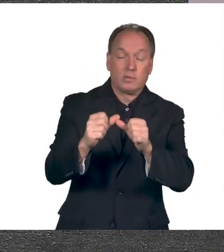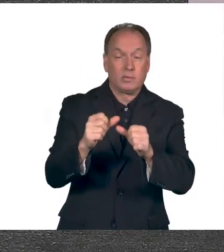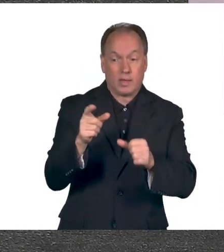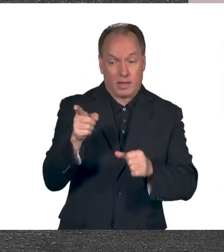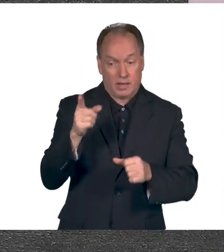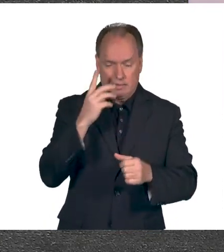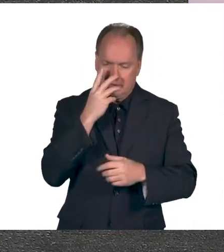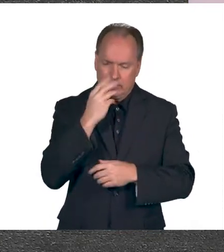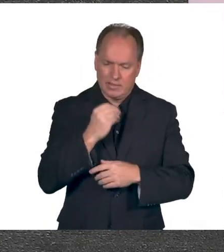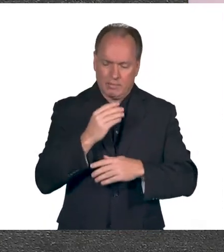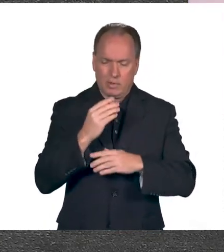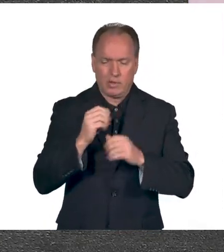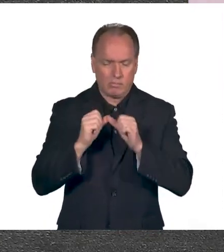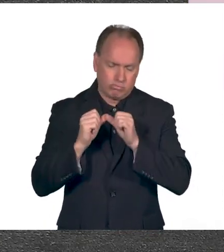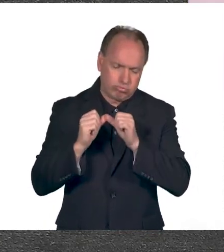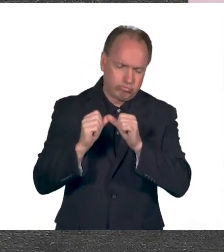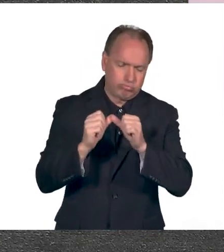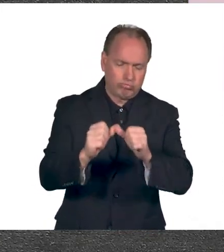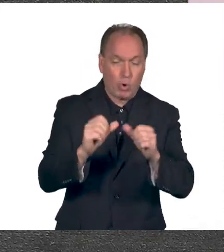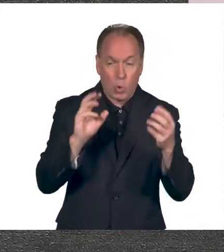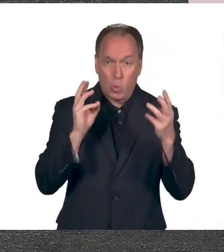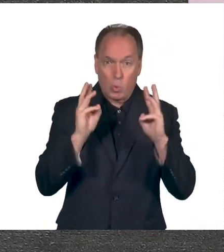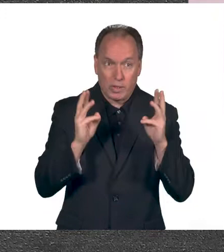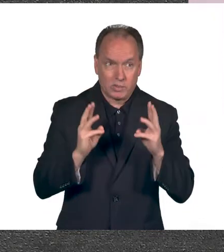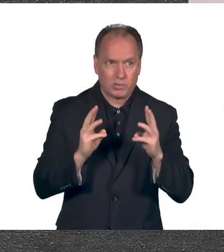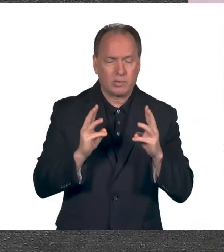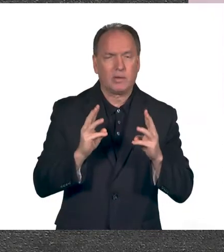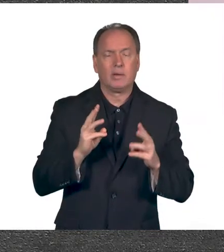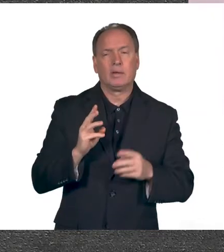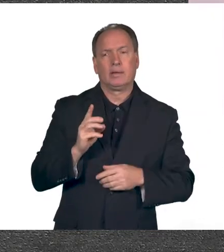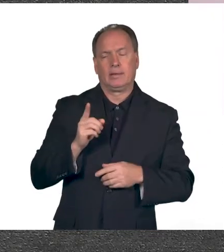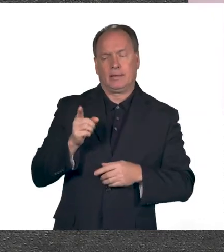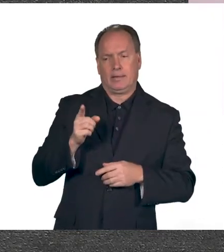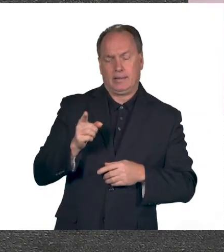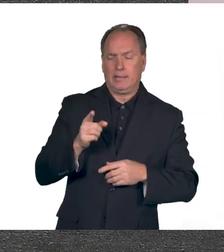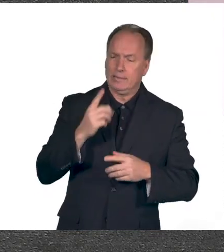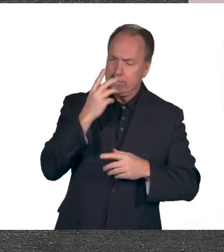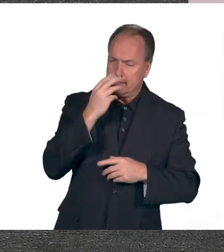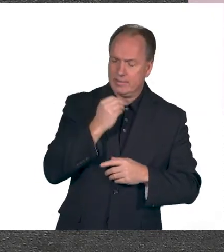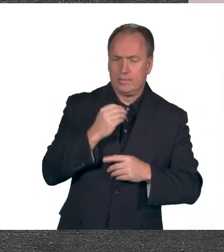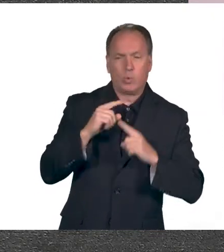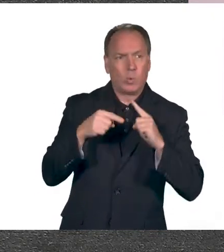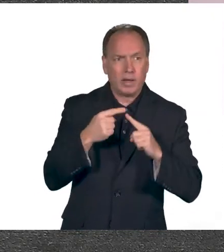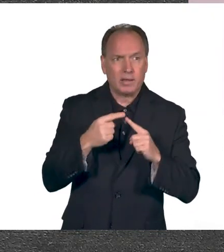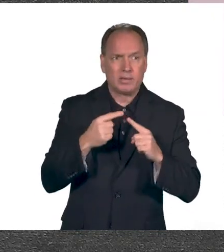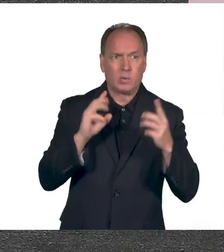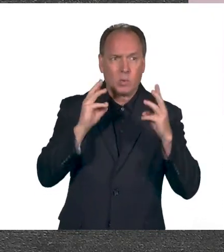he goes into his cave and he hibernates. Now hibernates a big word, can you say that with me?